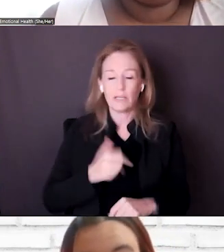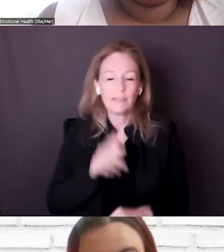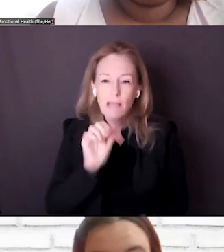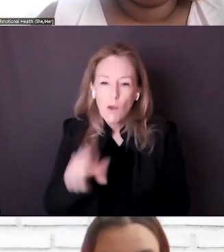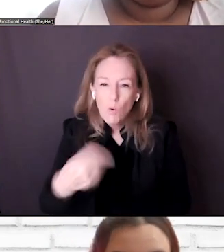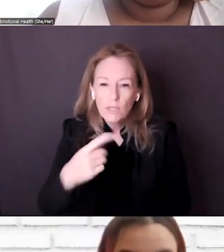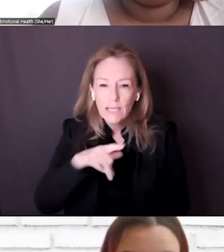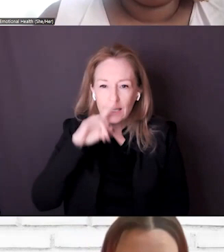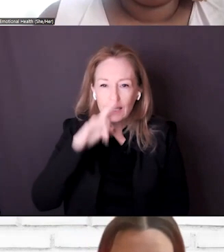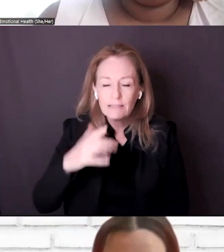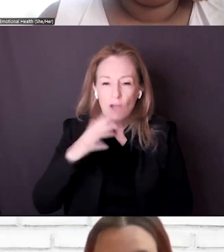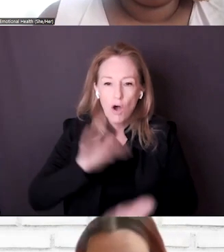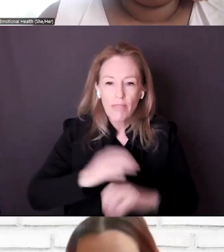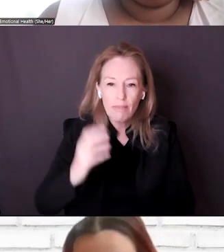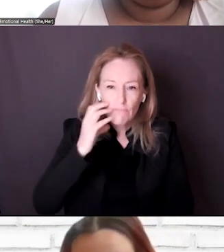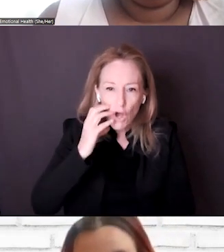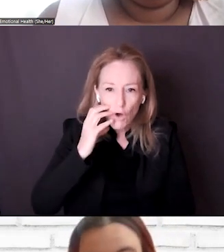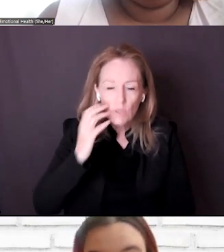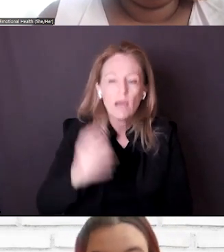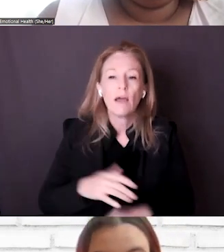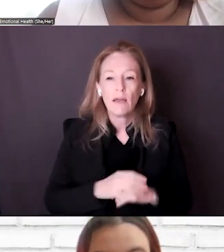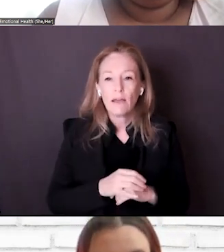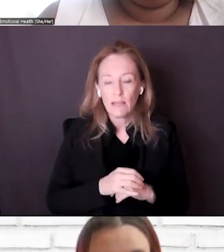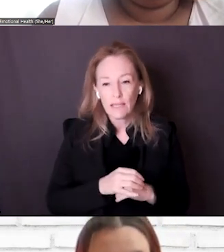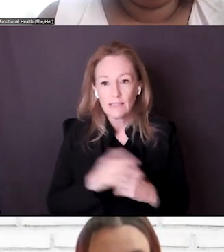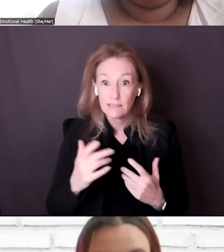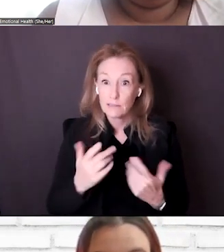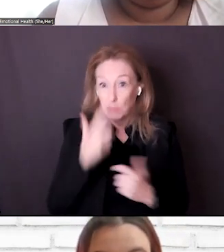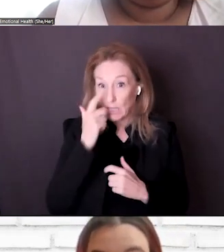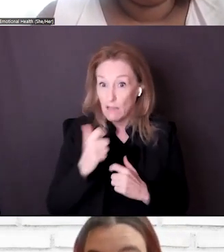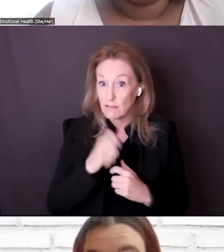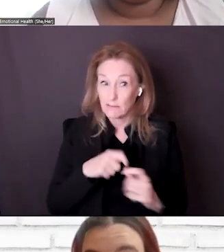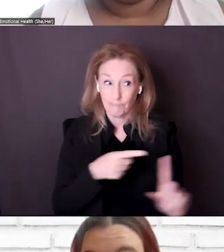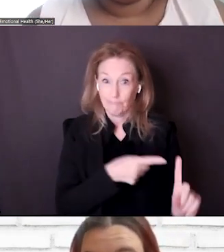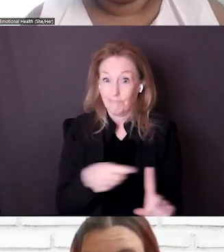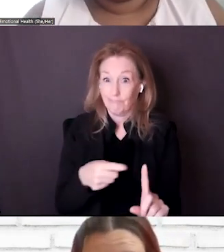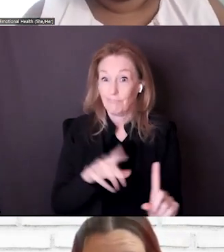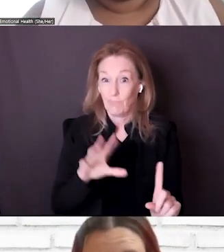IS THEY ARE SPENDING TOO MUCH TIME ON THEIR PHONES BECAUSE THE